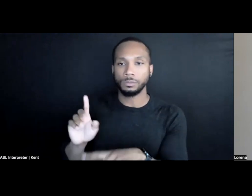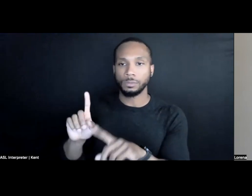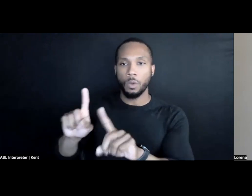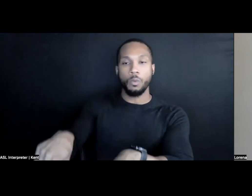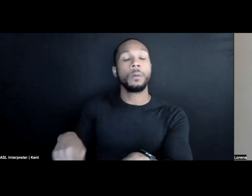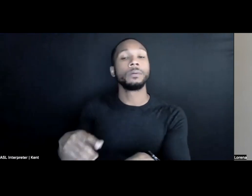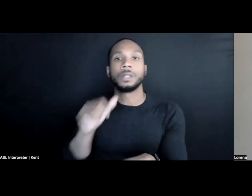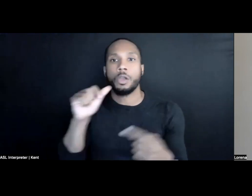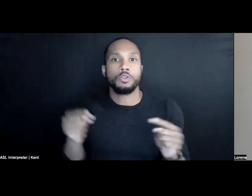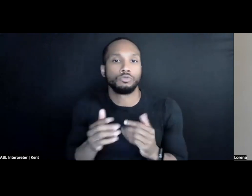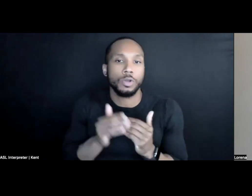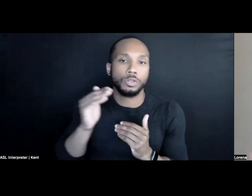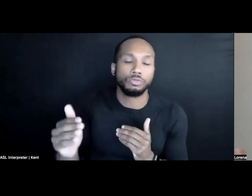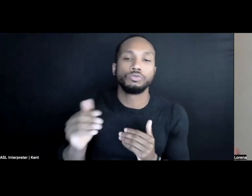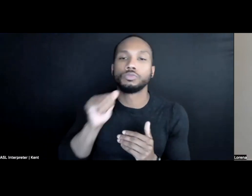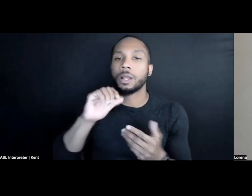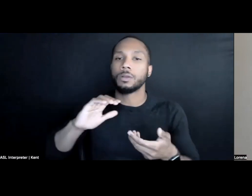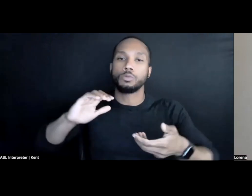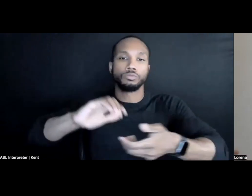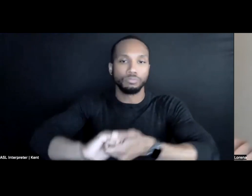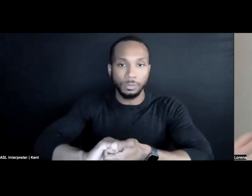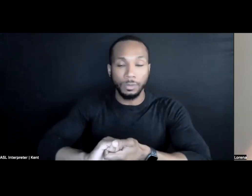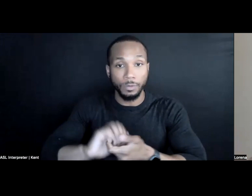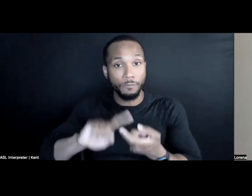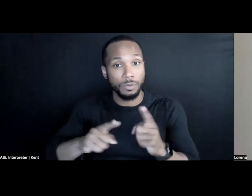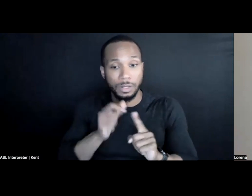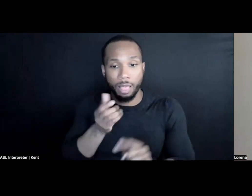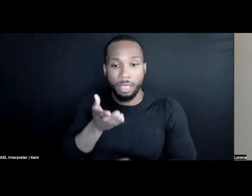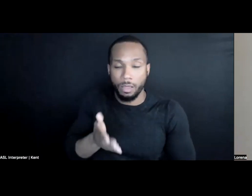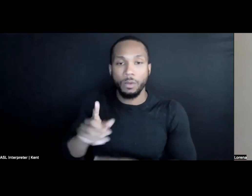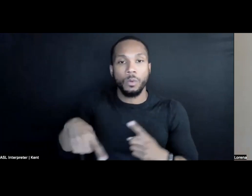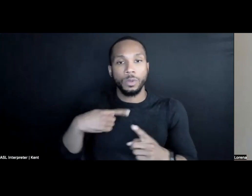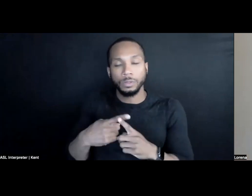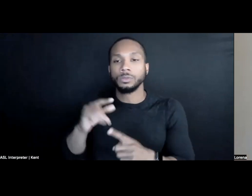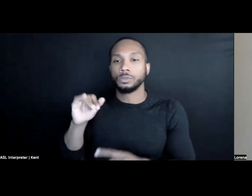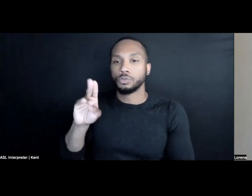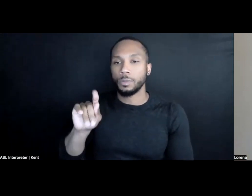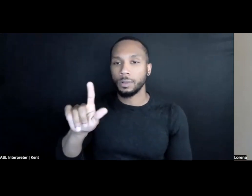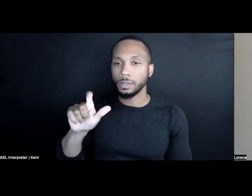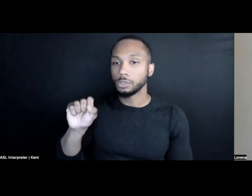to not hold the hand of your absent friends when “Jubile Street” plays.